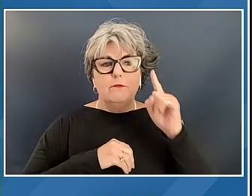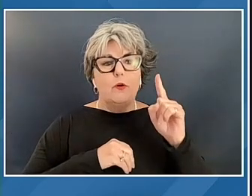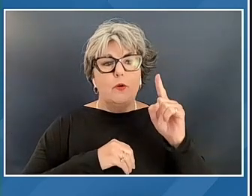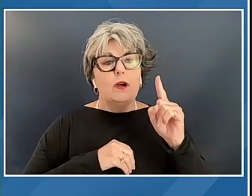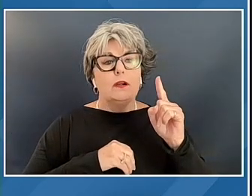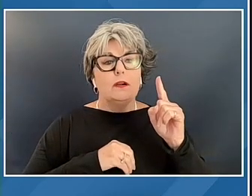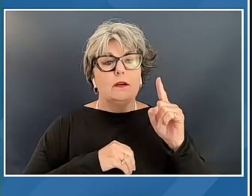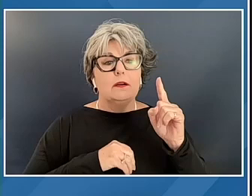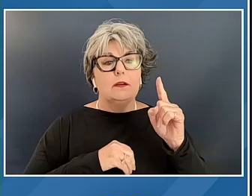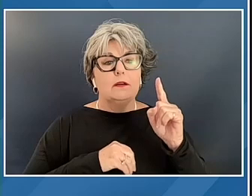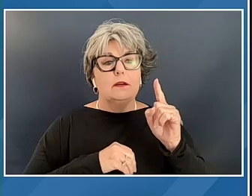middle income borrowers.